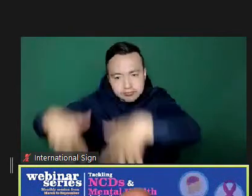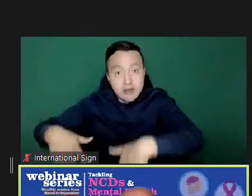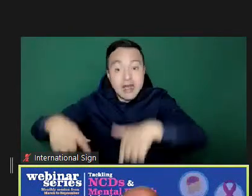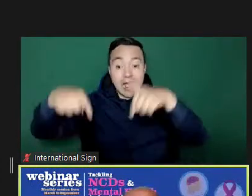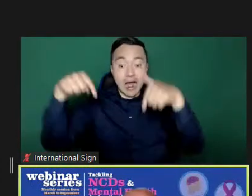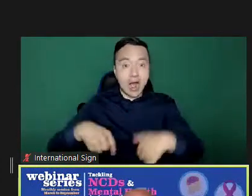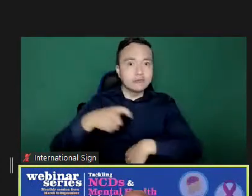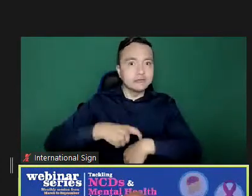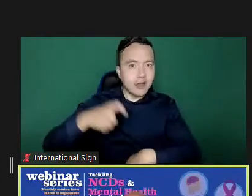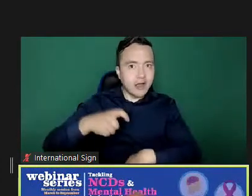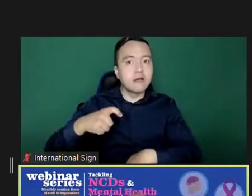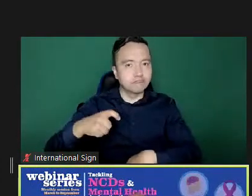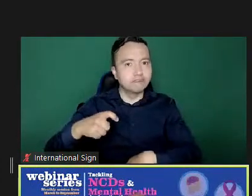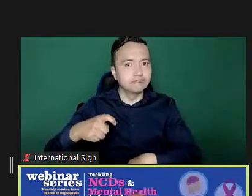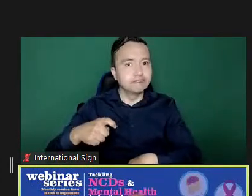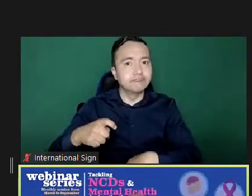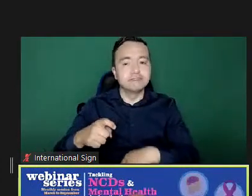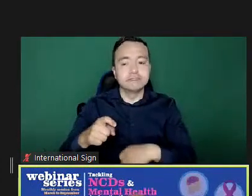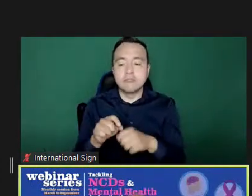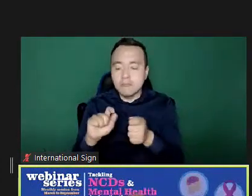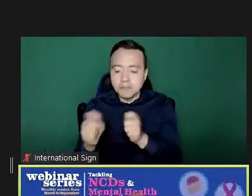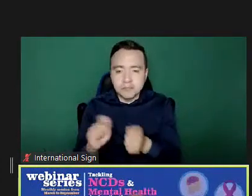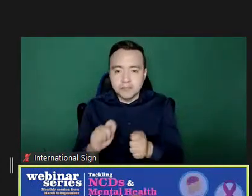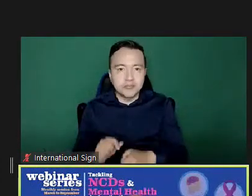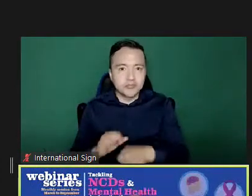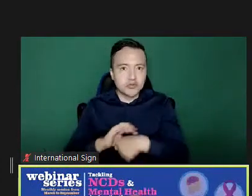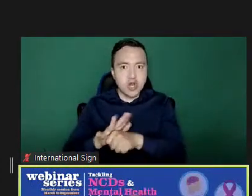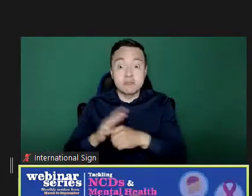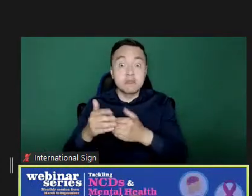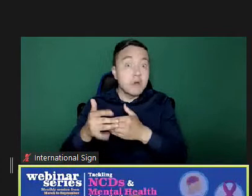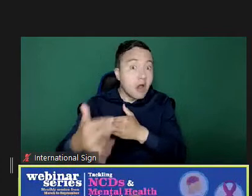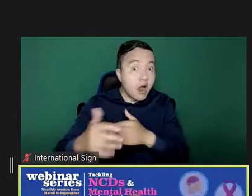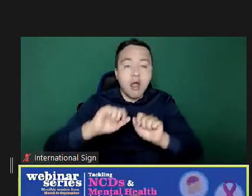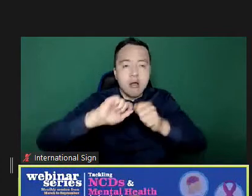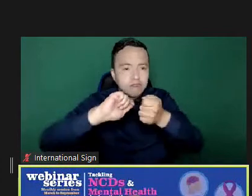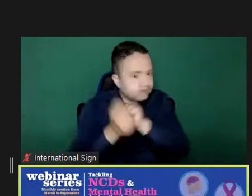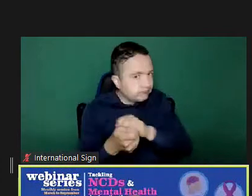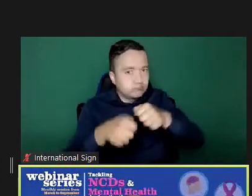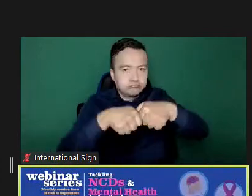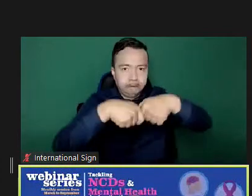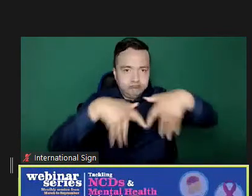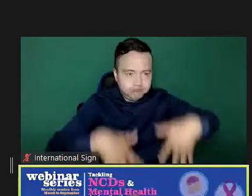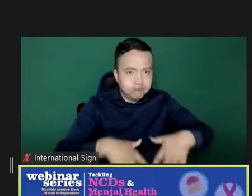So therefore, it's important that we consider challenges for the integration